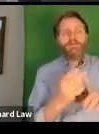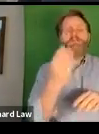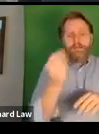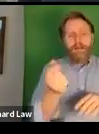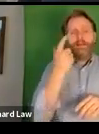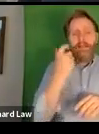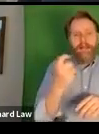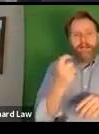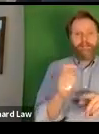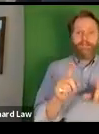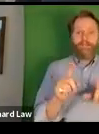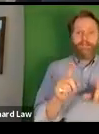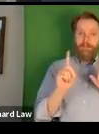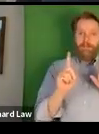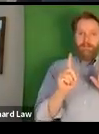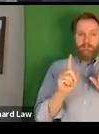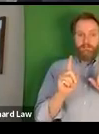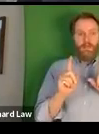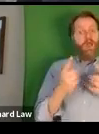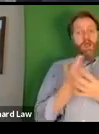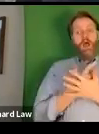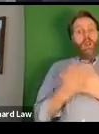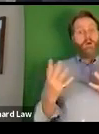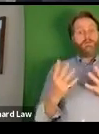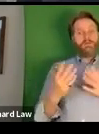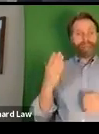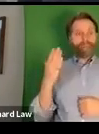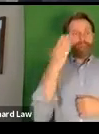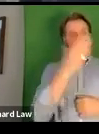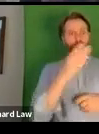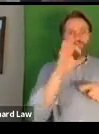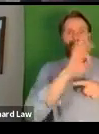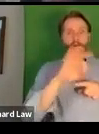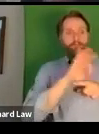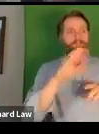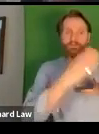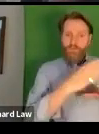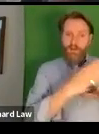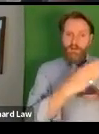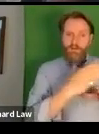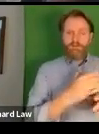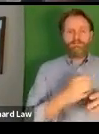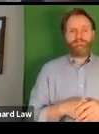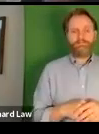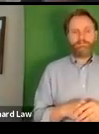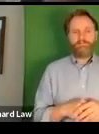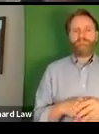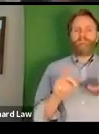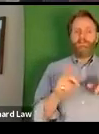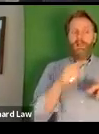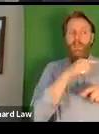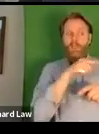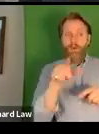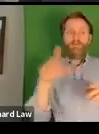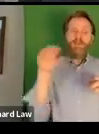who are in work and you know we've been working like heavily on the risk assessments for those members going back the social distancing